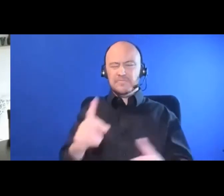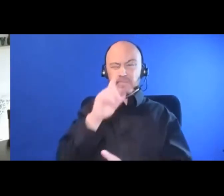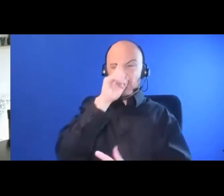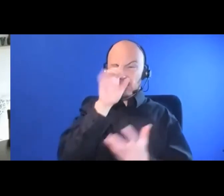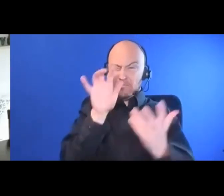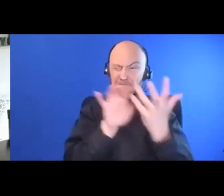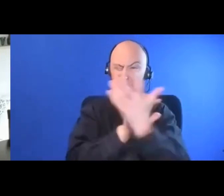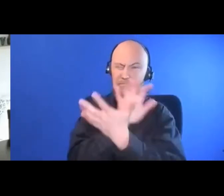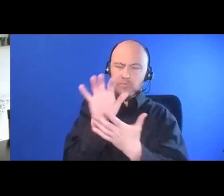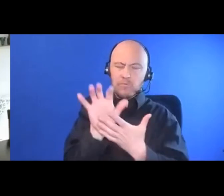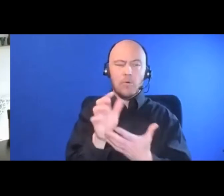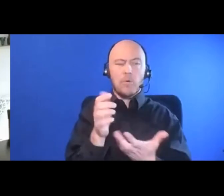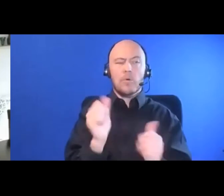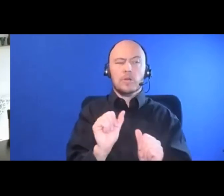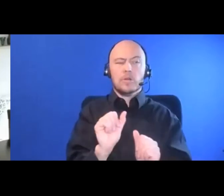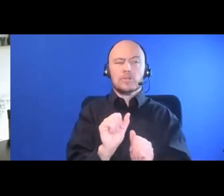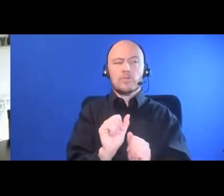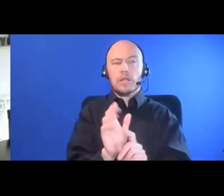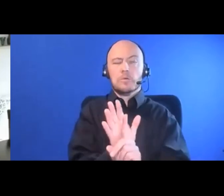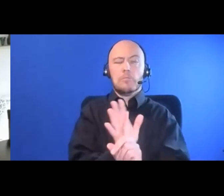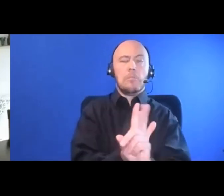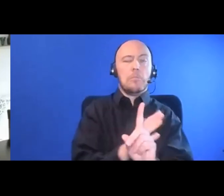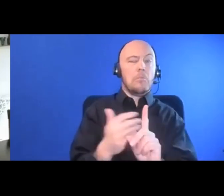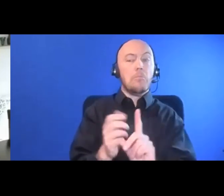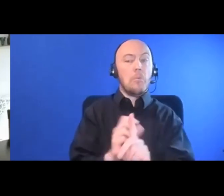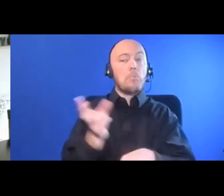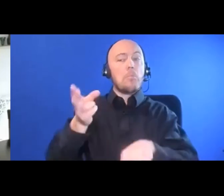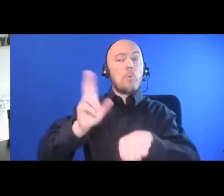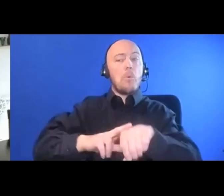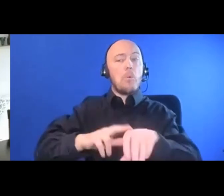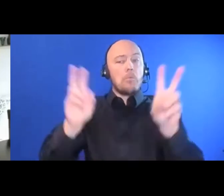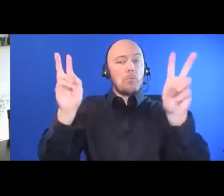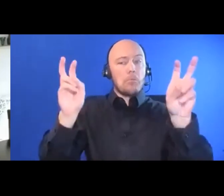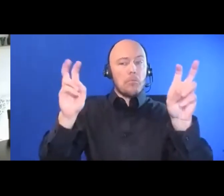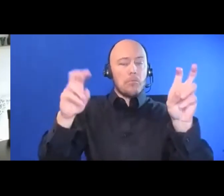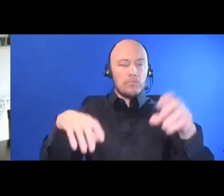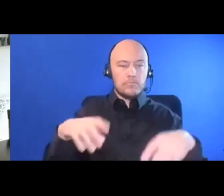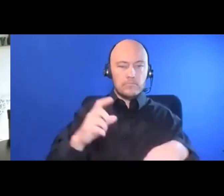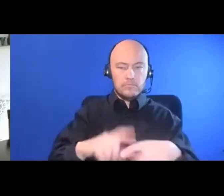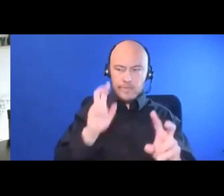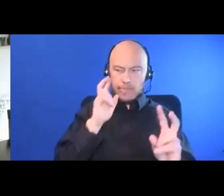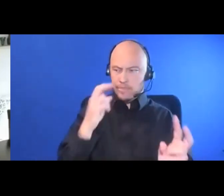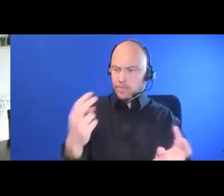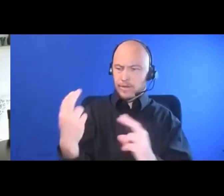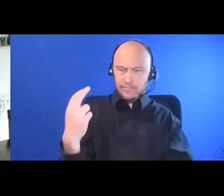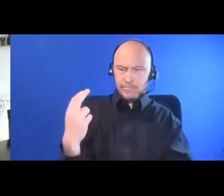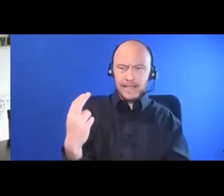of trying to perceive myself and what I realize now, looking back, now that I have no problem